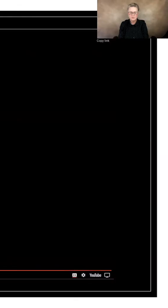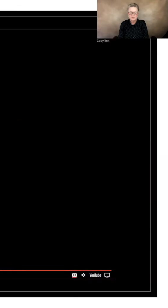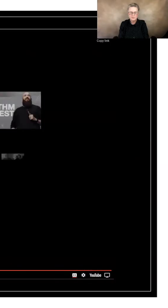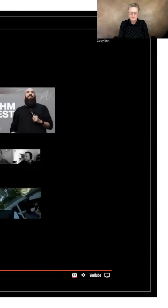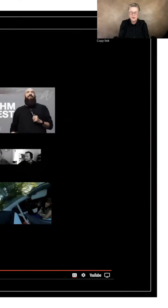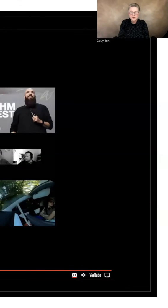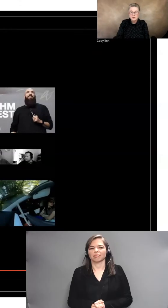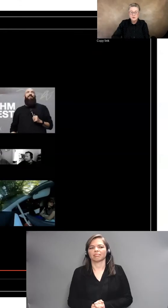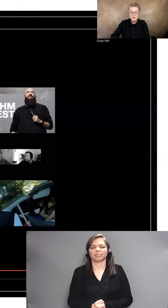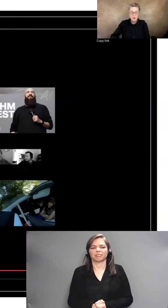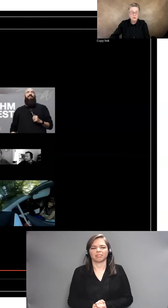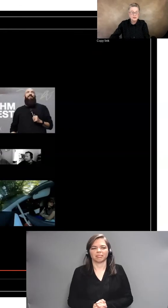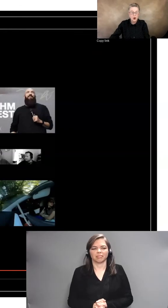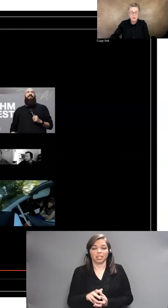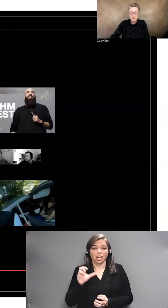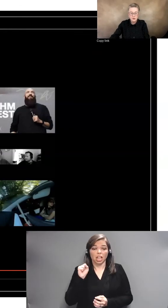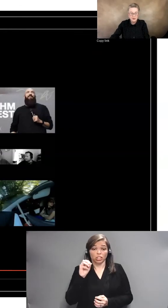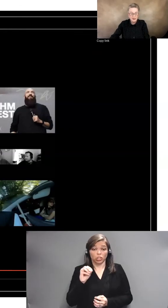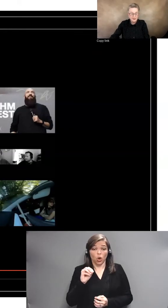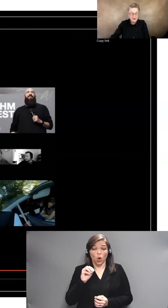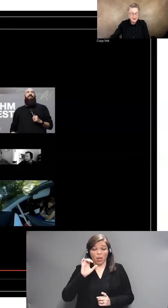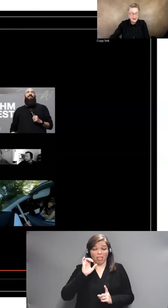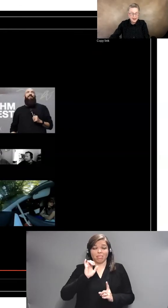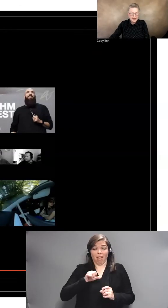So it was the opportunity,